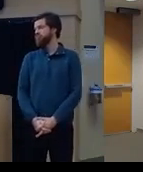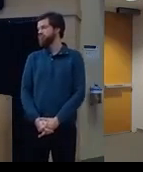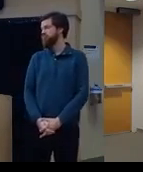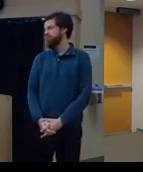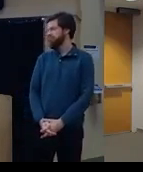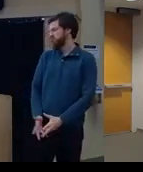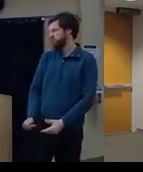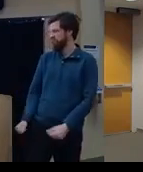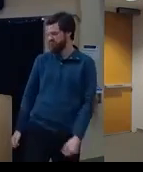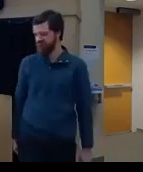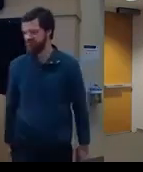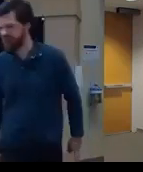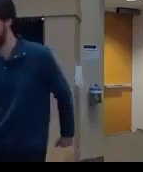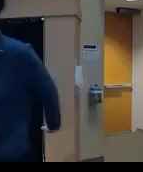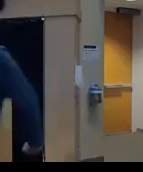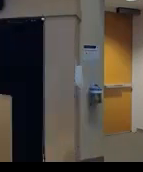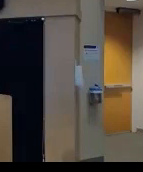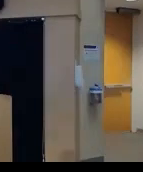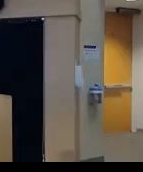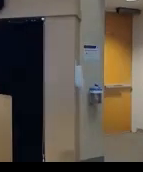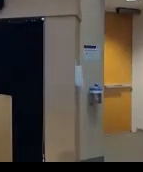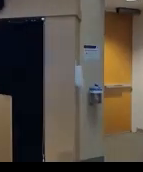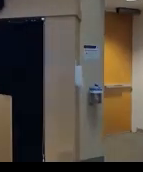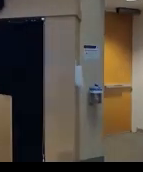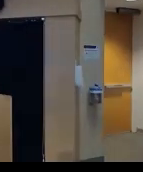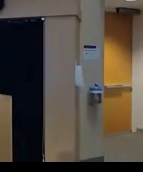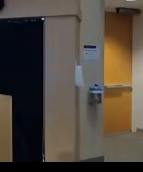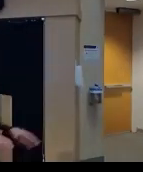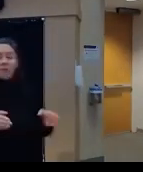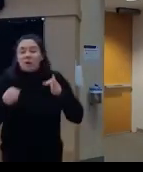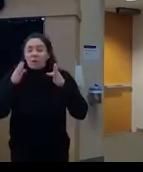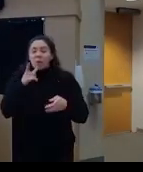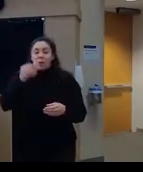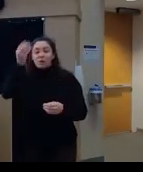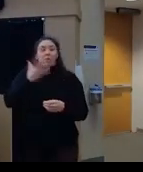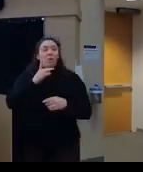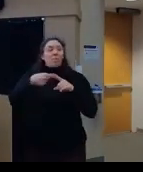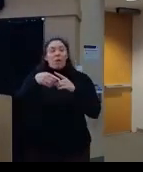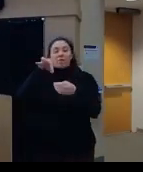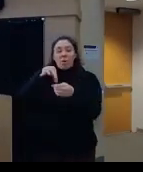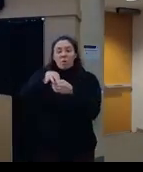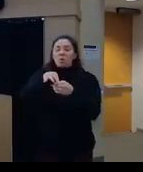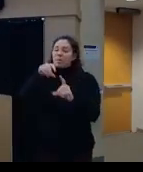person who informed me about the vote was Alvin pan uh a very famous black psychiatrist uh the